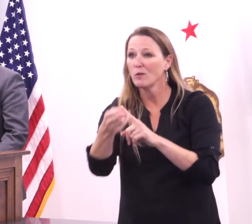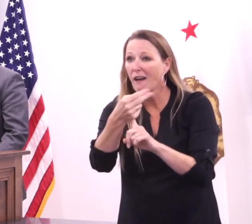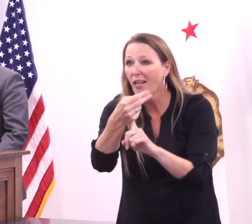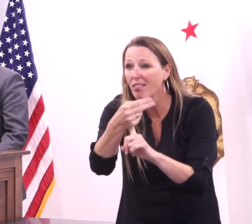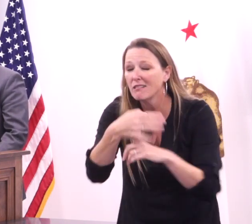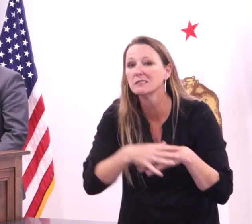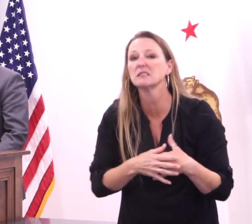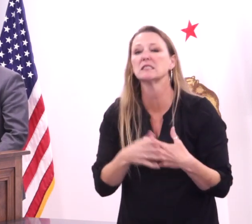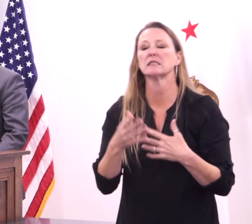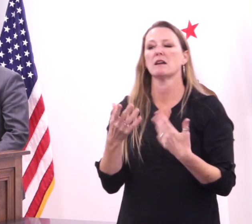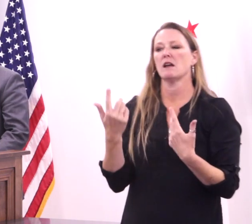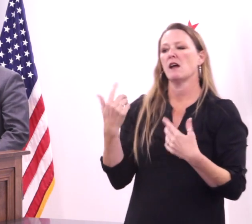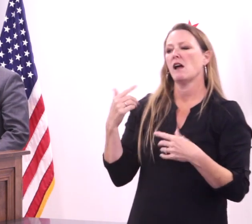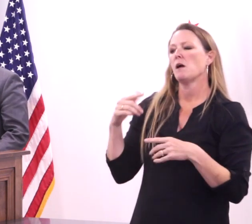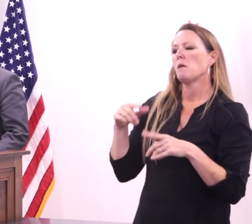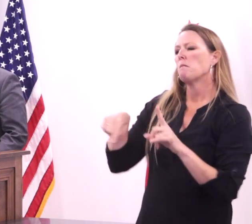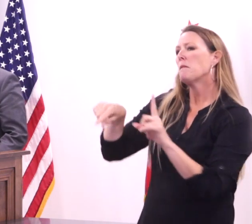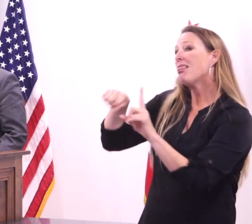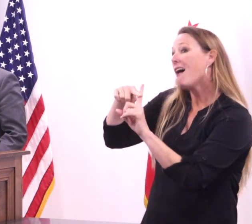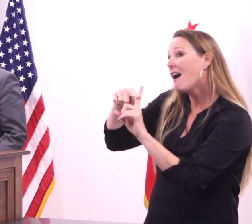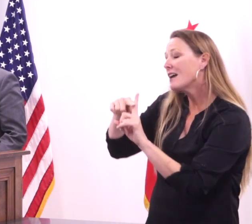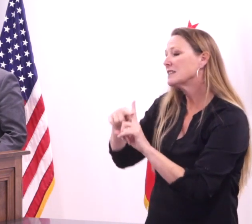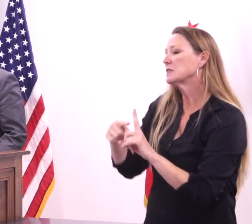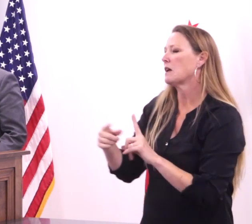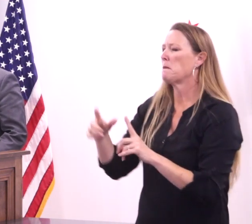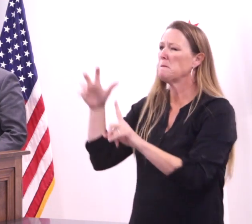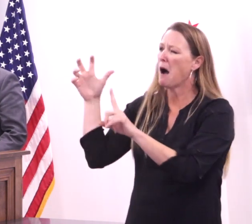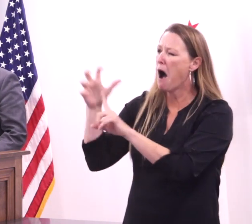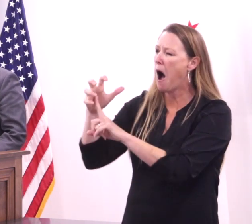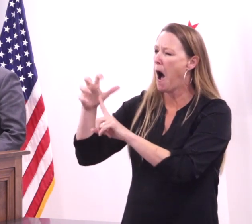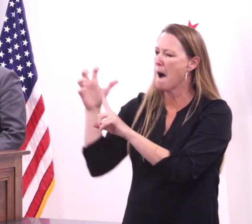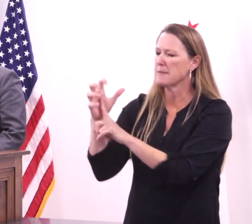such as Oceano Dunes and Hearst Castle closed.